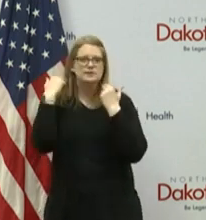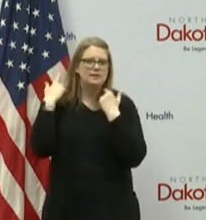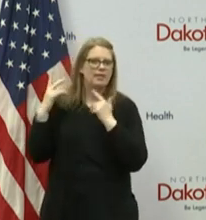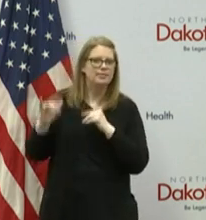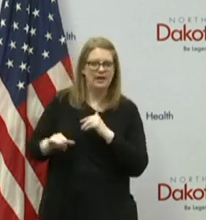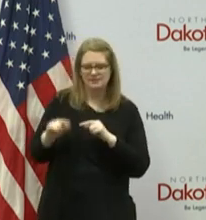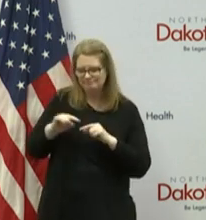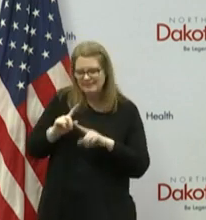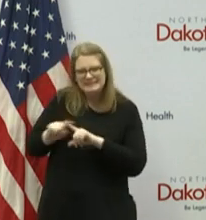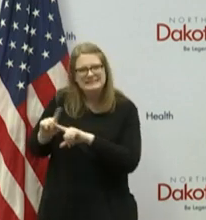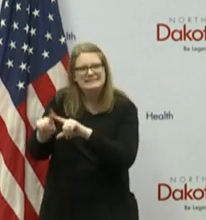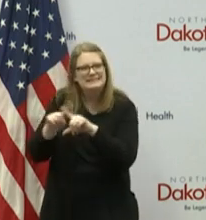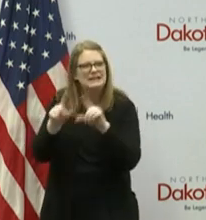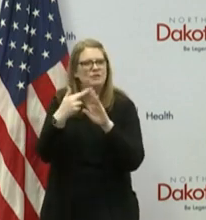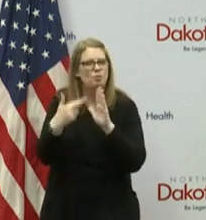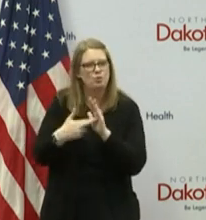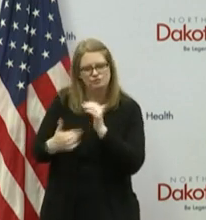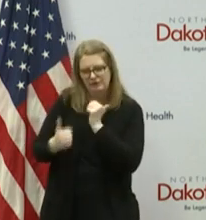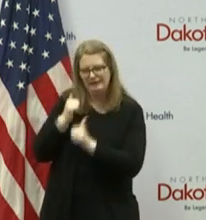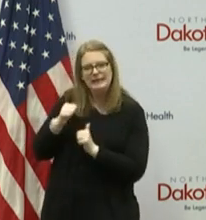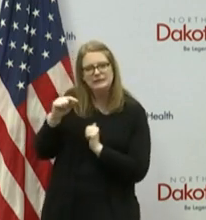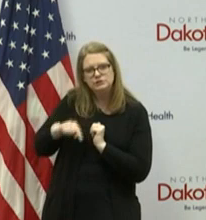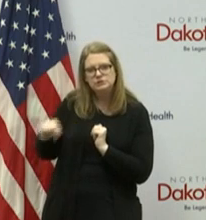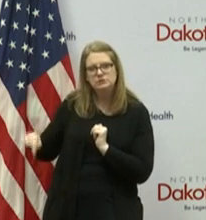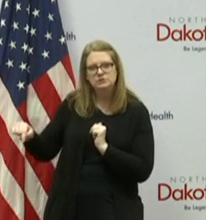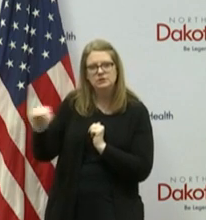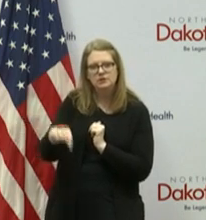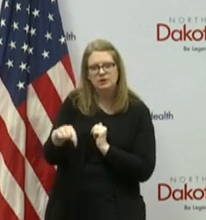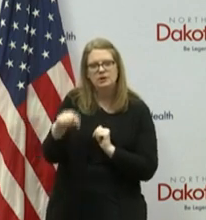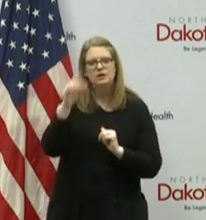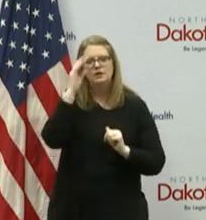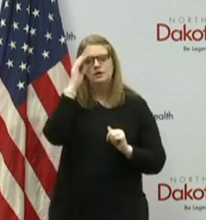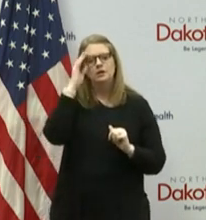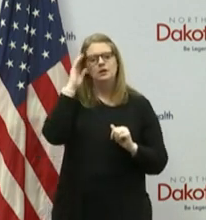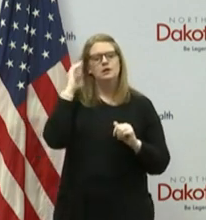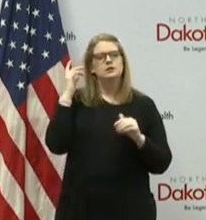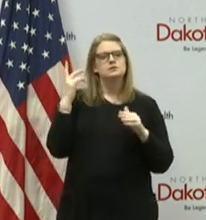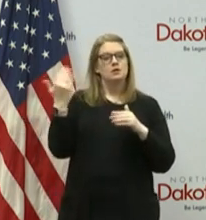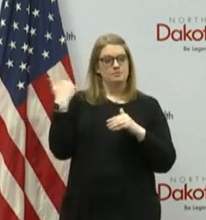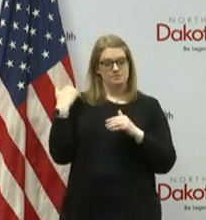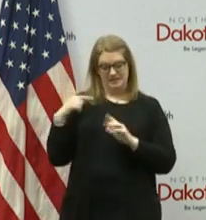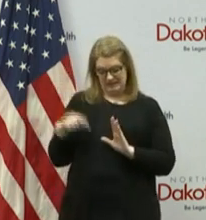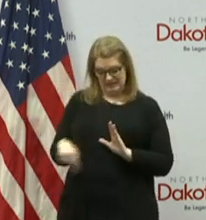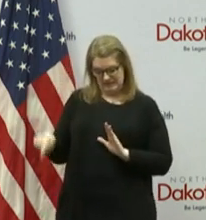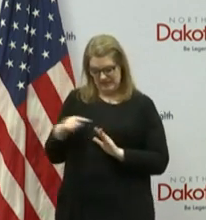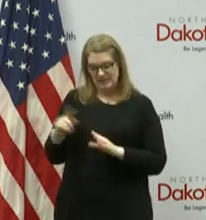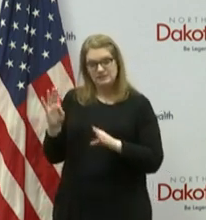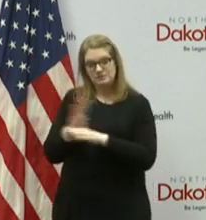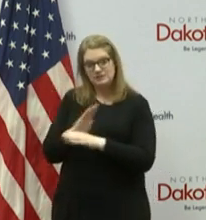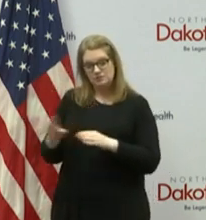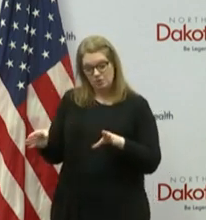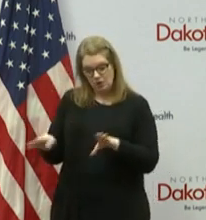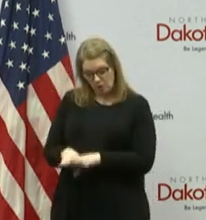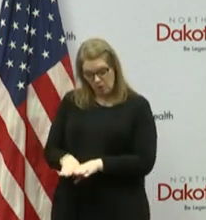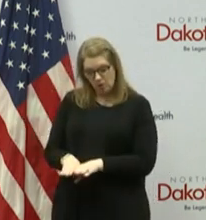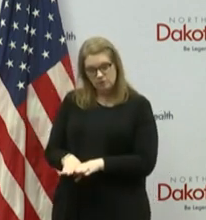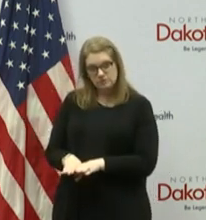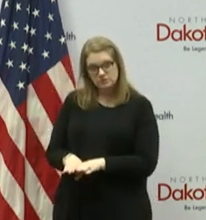SEPARATE FOR MASSAGE THERAPIST VS. OTHER PERSONAL CARE BUSINESSES VS. BARS VS. RESTAURANTS. ALL OF THE GUIDELINES ARE OUT